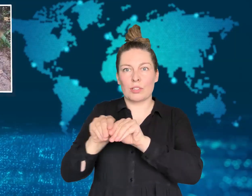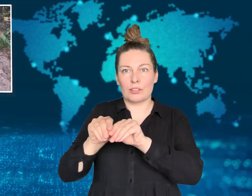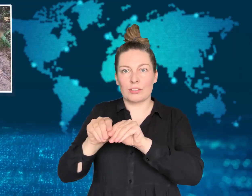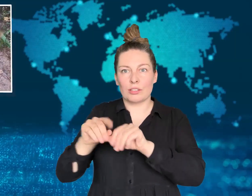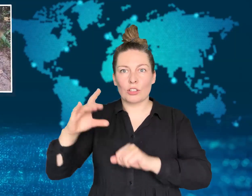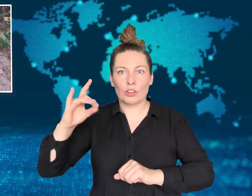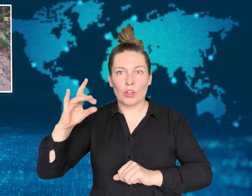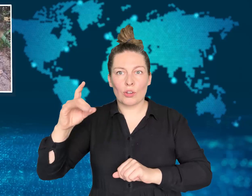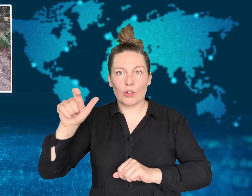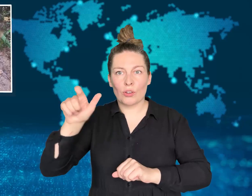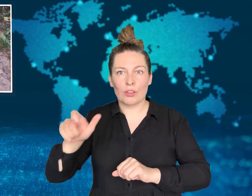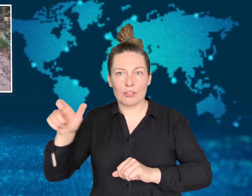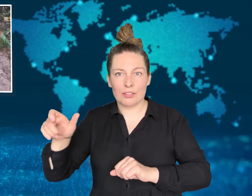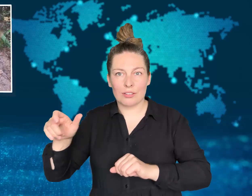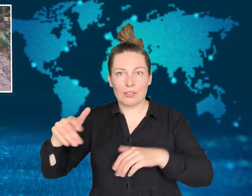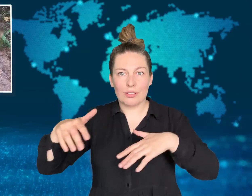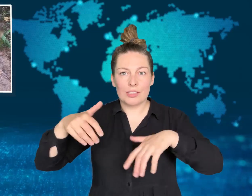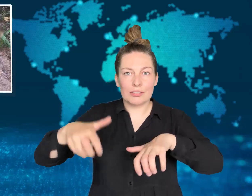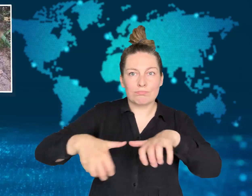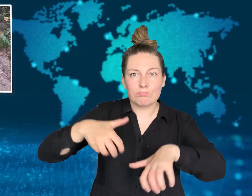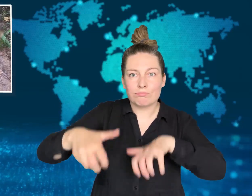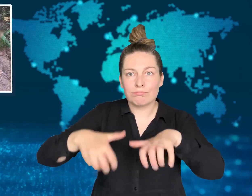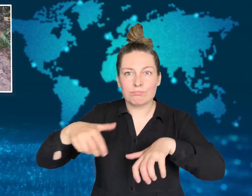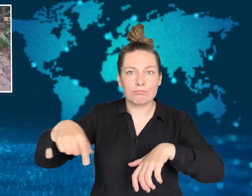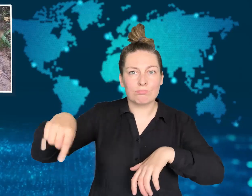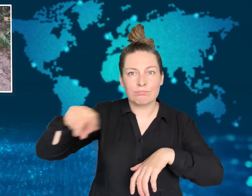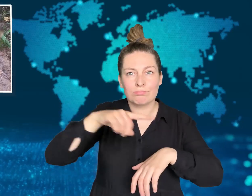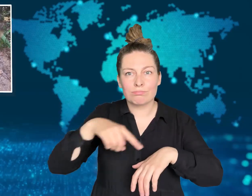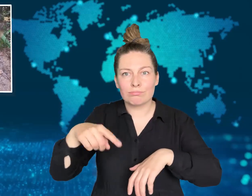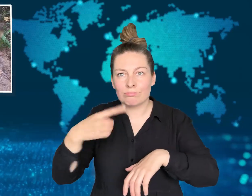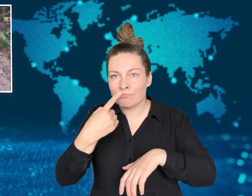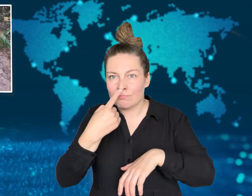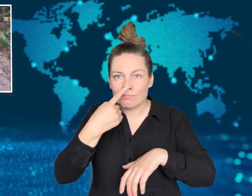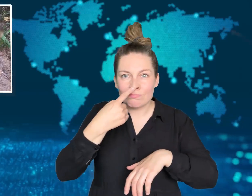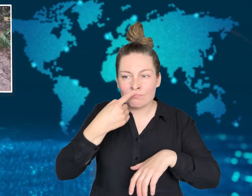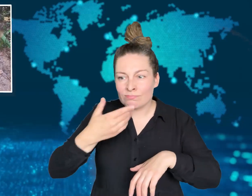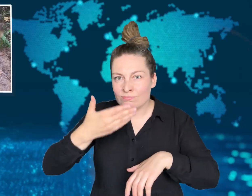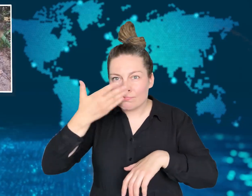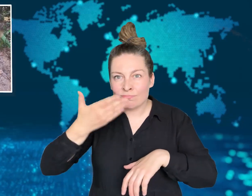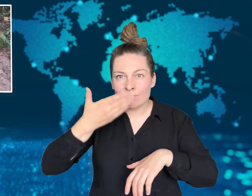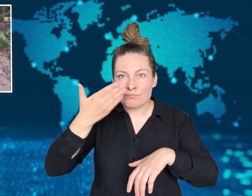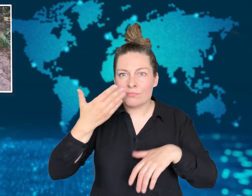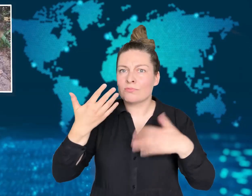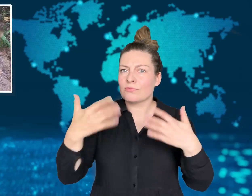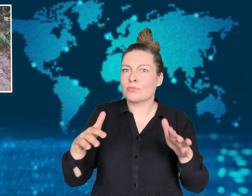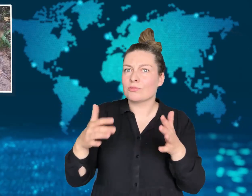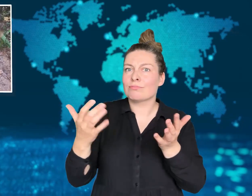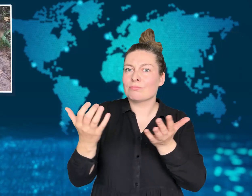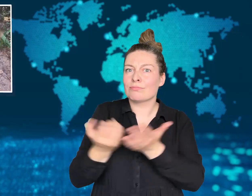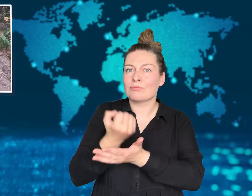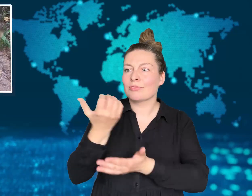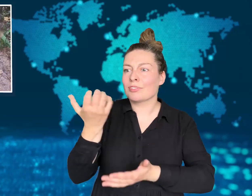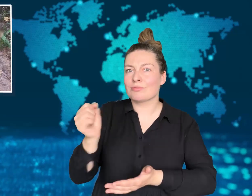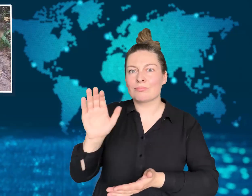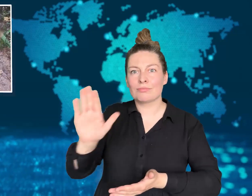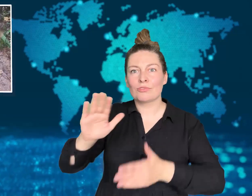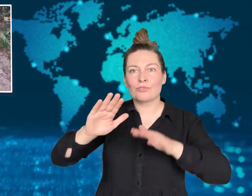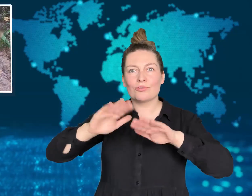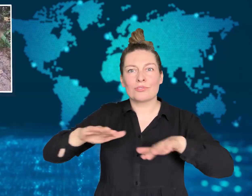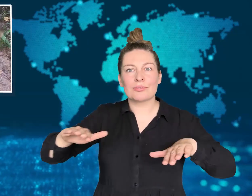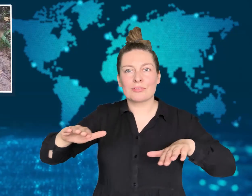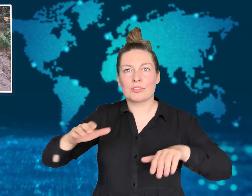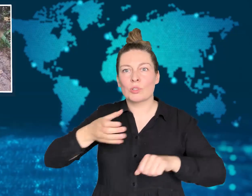Rescuers supported by search dogs did report finding a child's drinking bottle